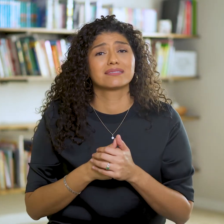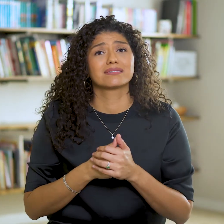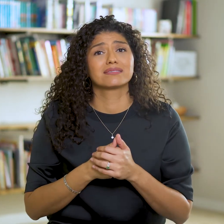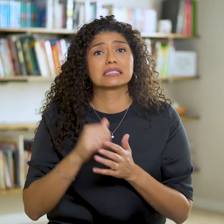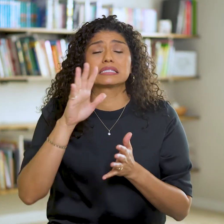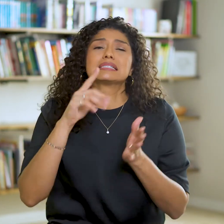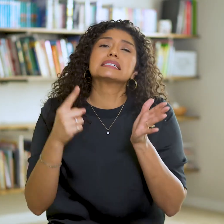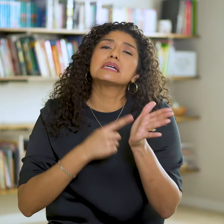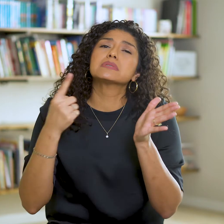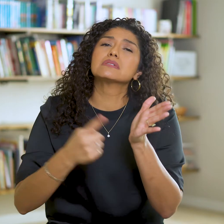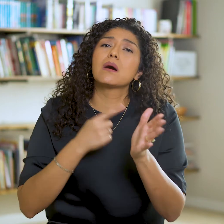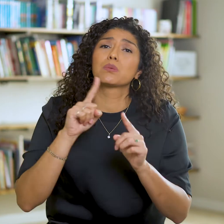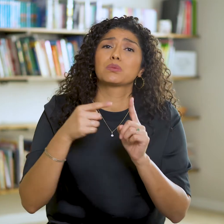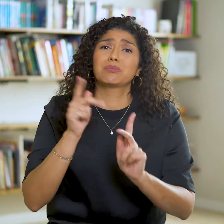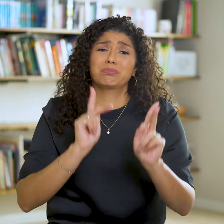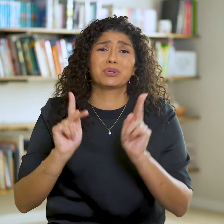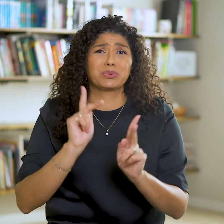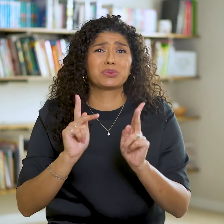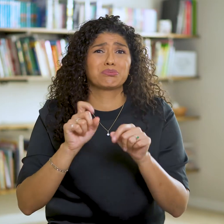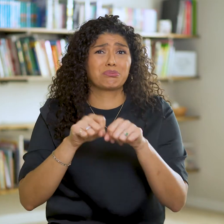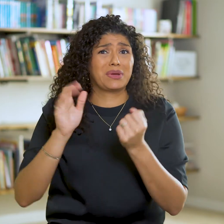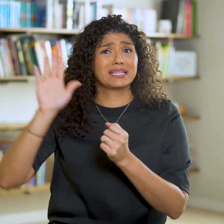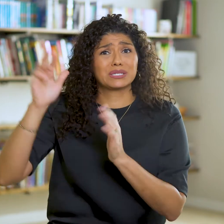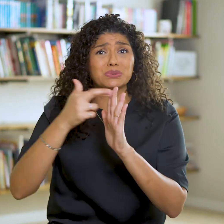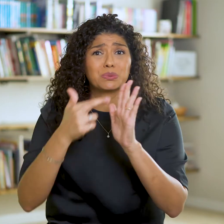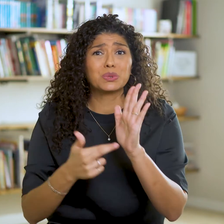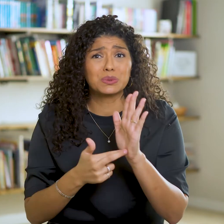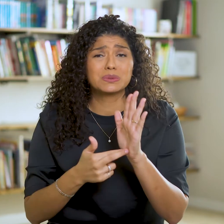Sometimes when people violate His rules,